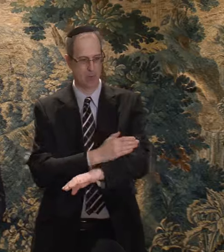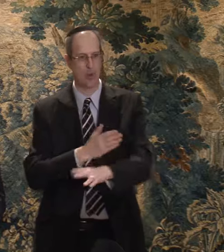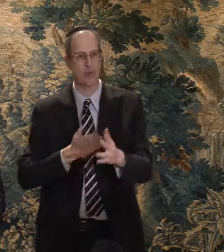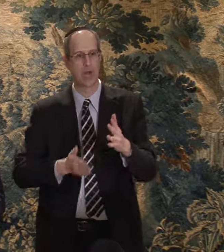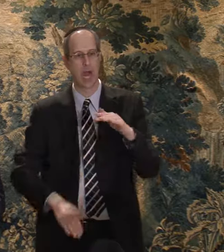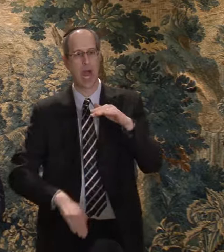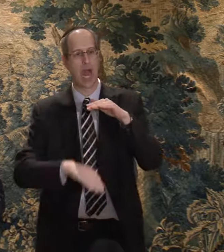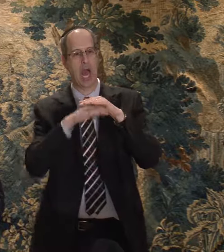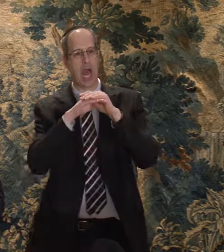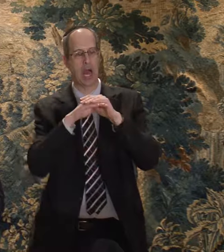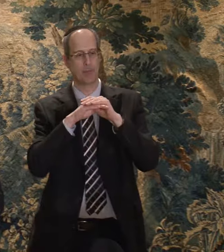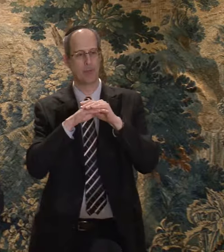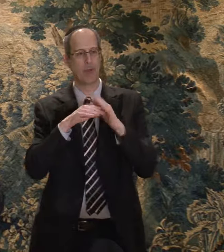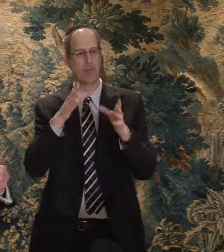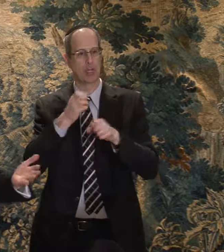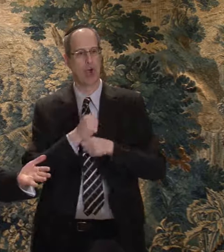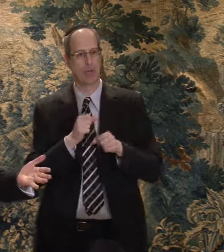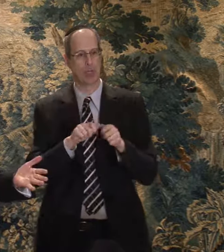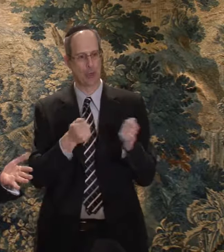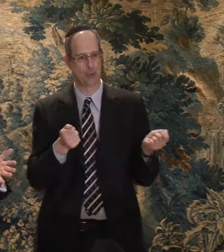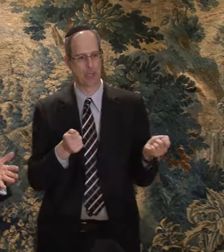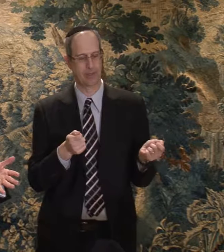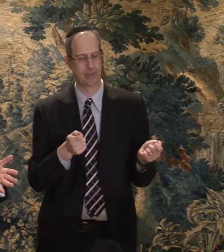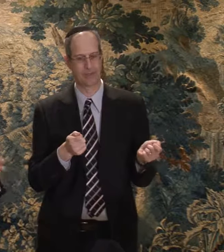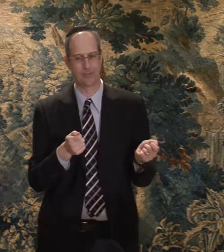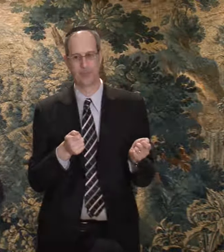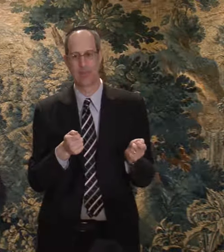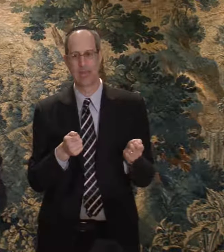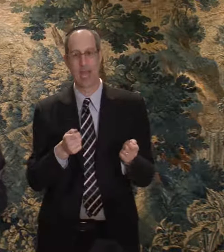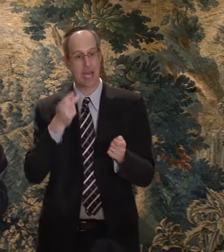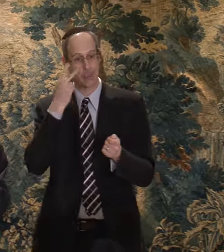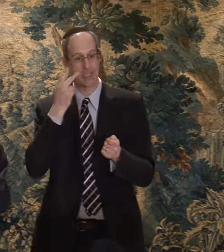cetera and he writes of course we see that we count one two forty-nine we